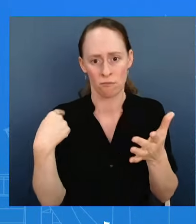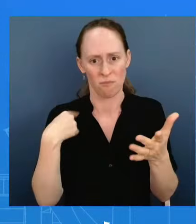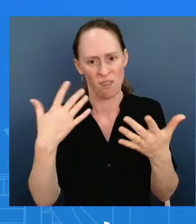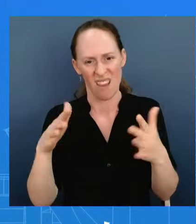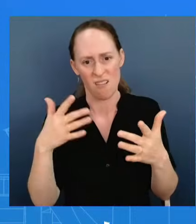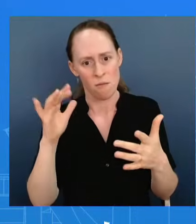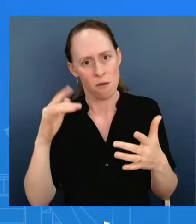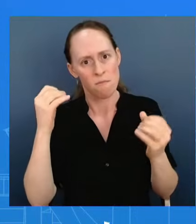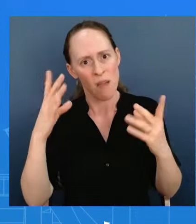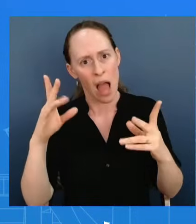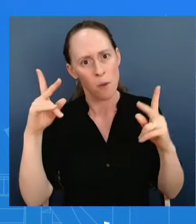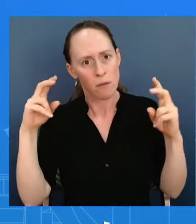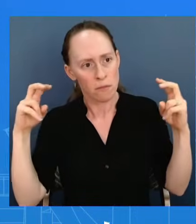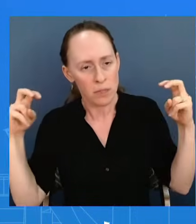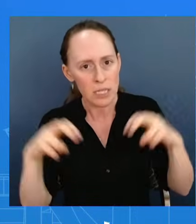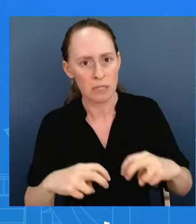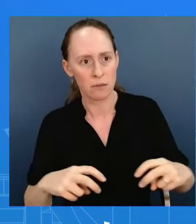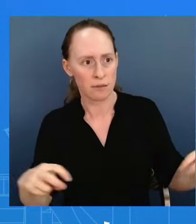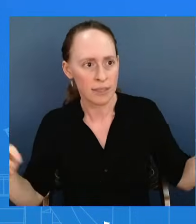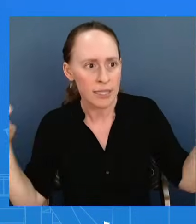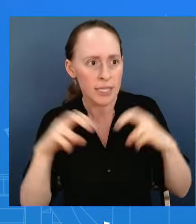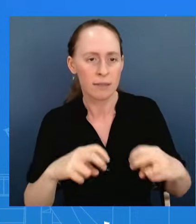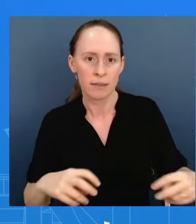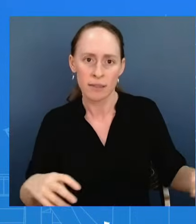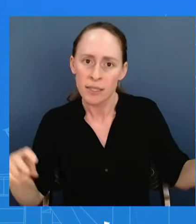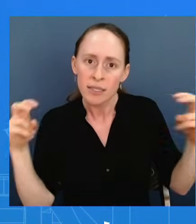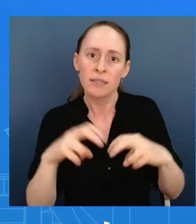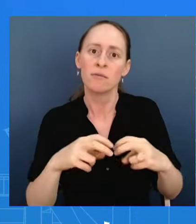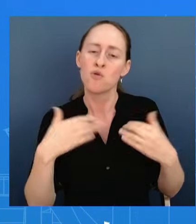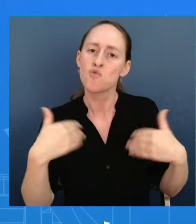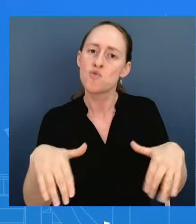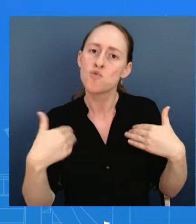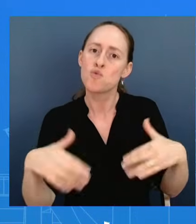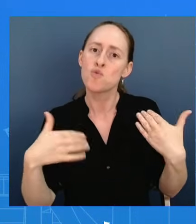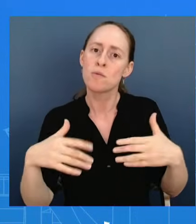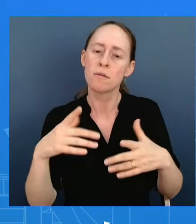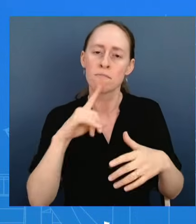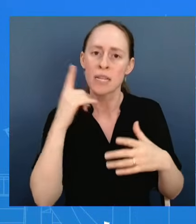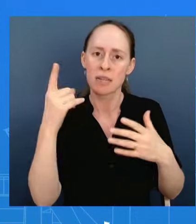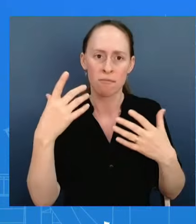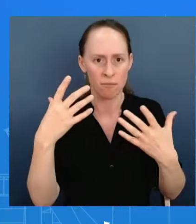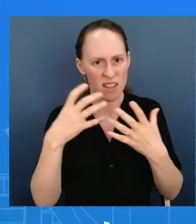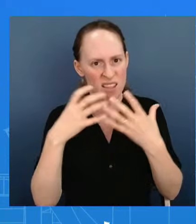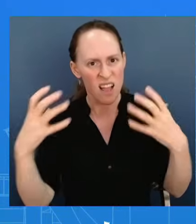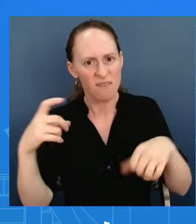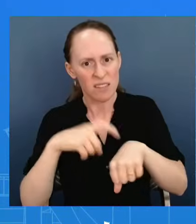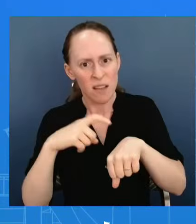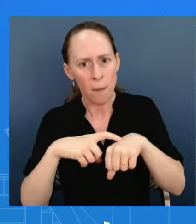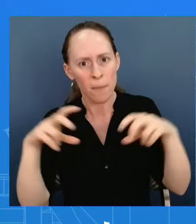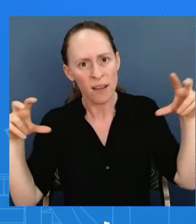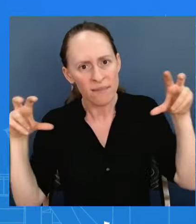I’ll go so far as to say by -- by our counterparts as well. Ms. Jean-Pierre: Go ahead, Jake. The Press: Thank you. I’ve got two questions.